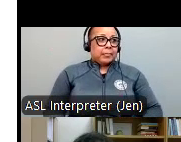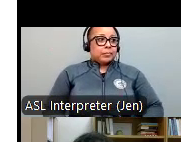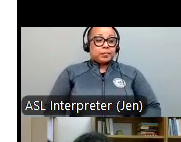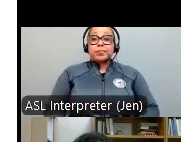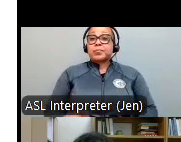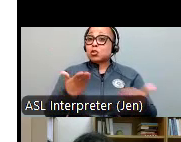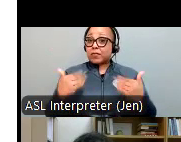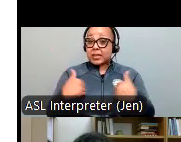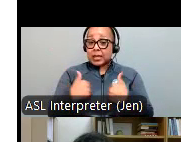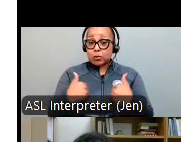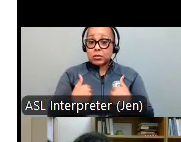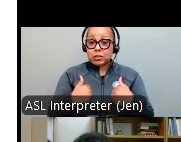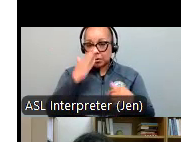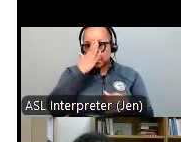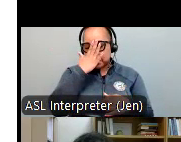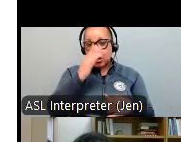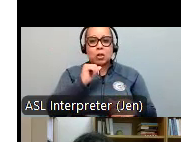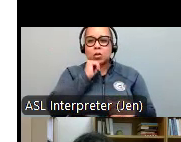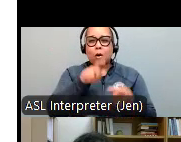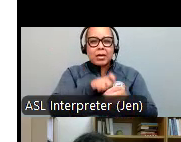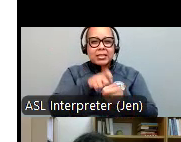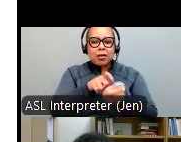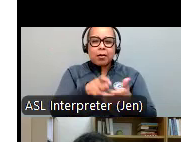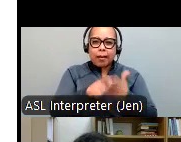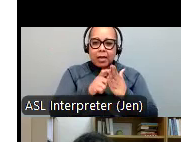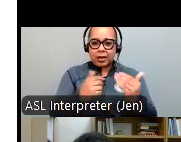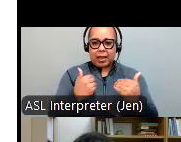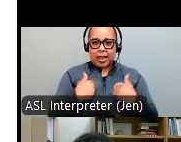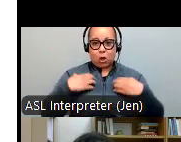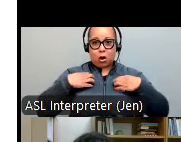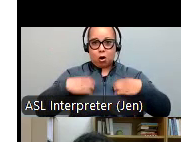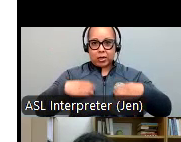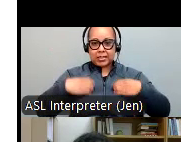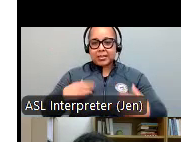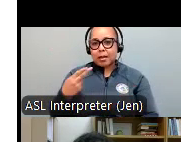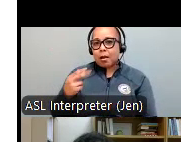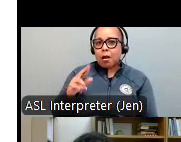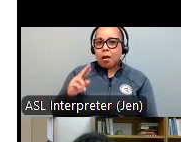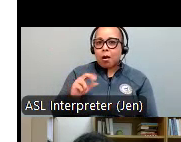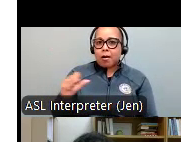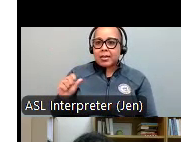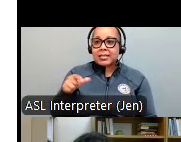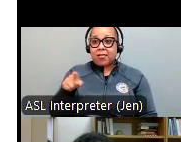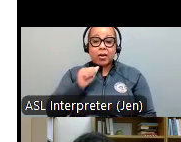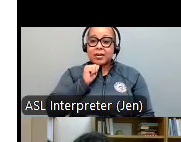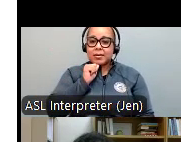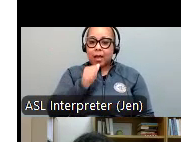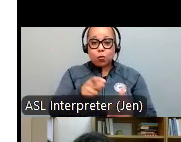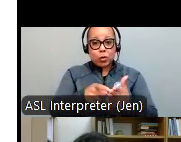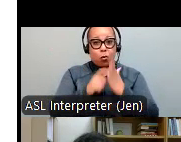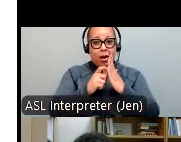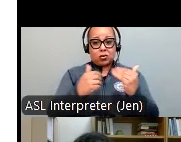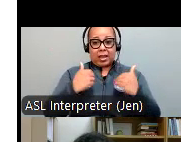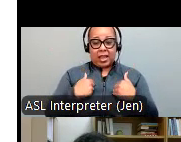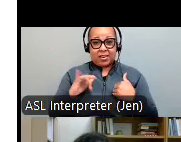animals don't necessarily have to have a harness, and you're not required to have an ID for service